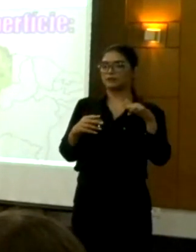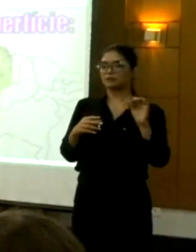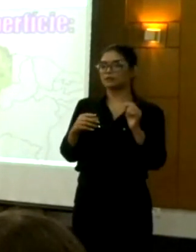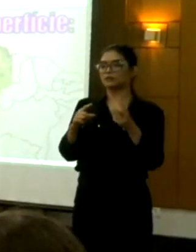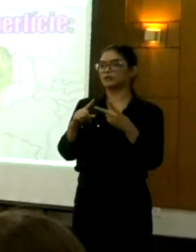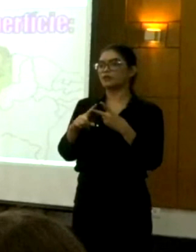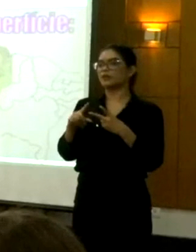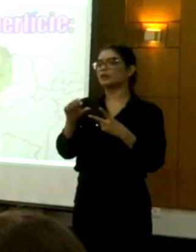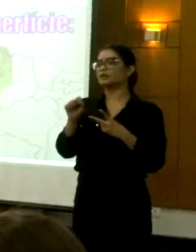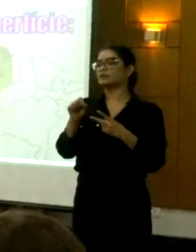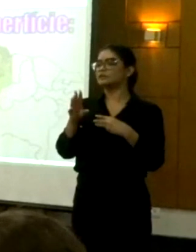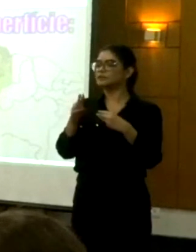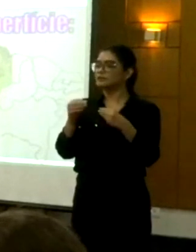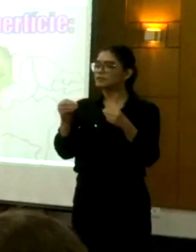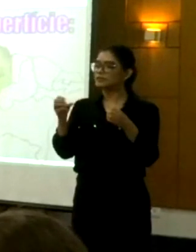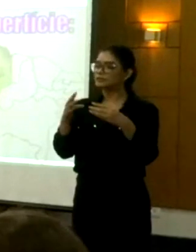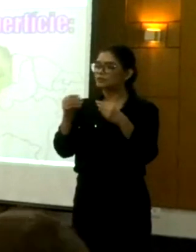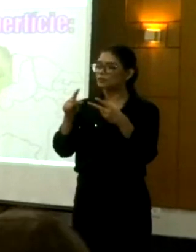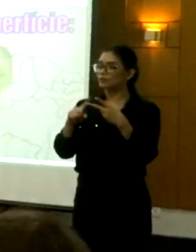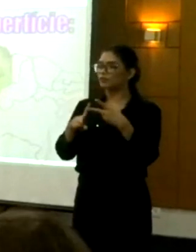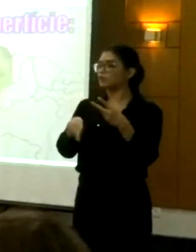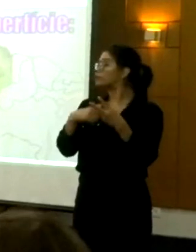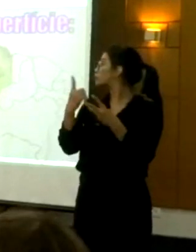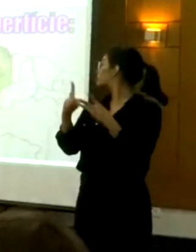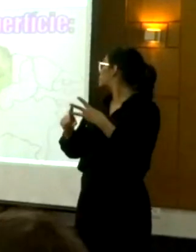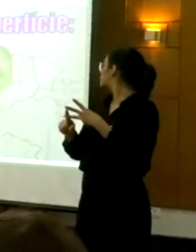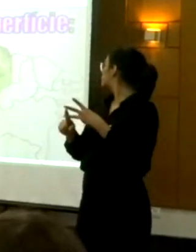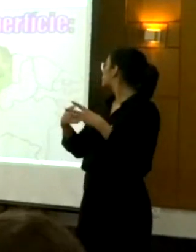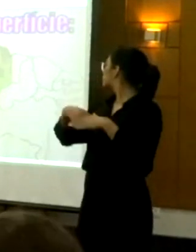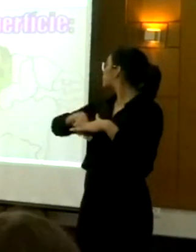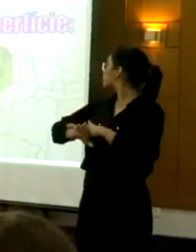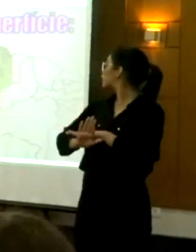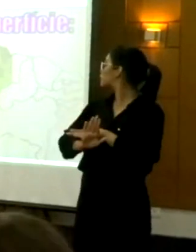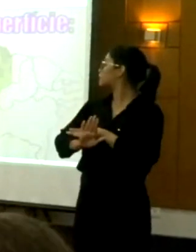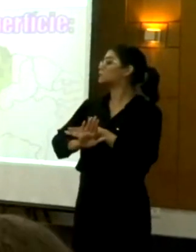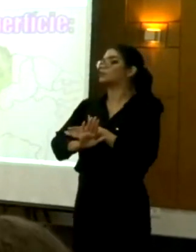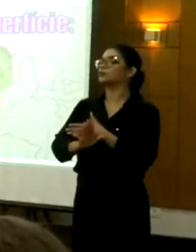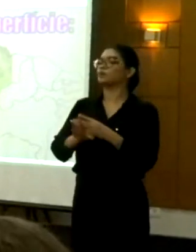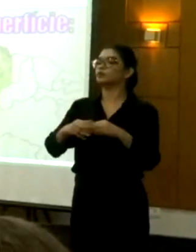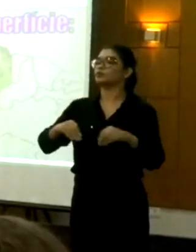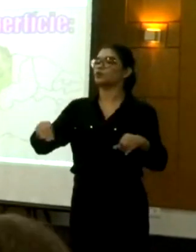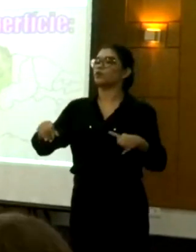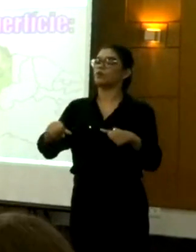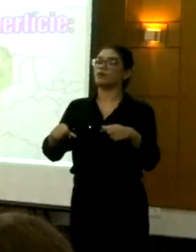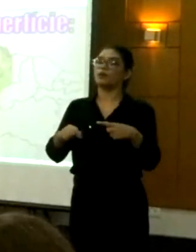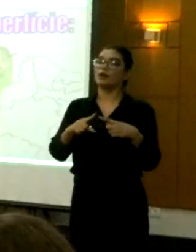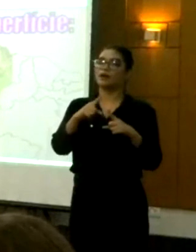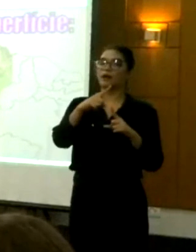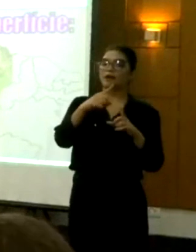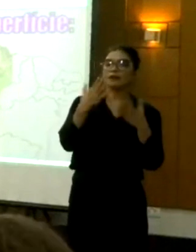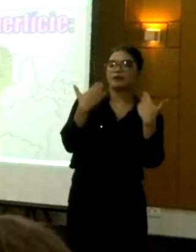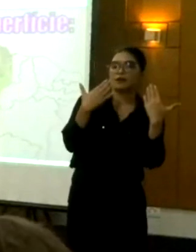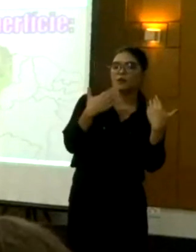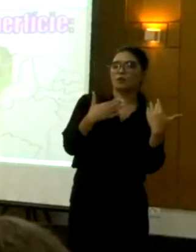what is the use of this energy allocation for physical processes for example latent heat is used for the vapor transpiration process